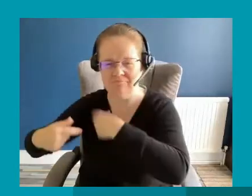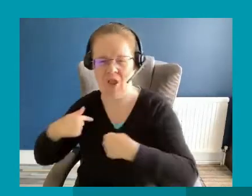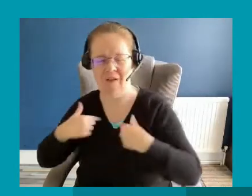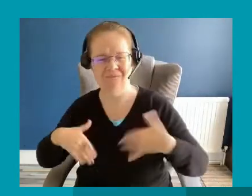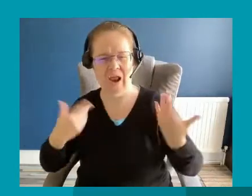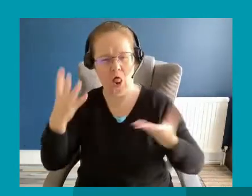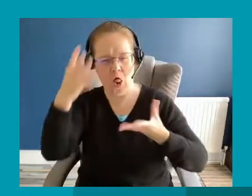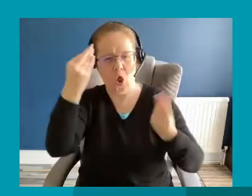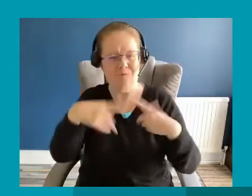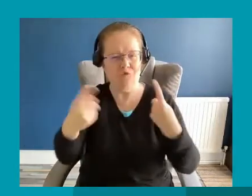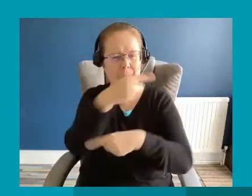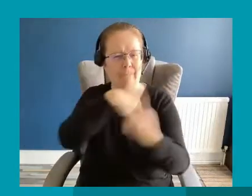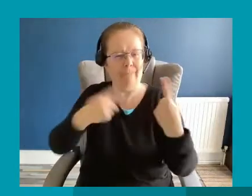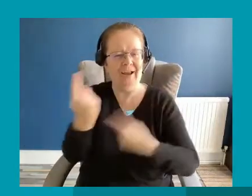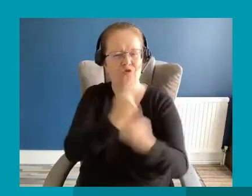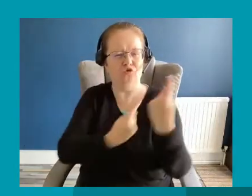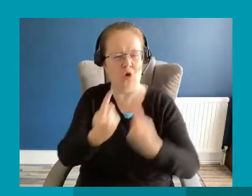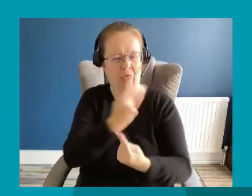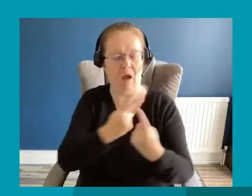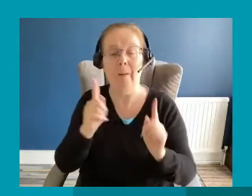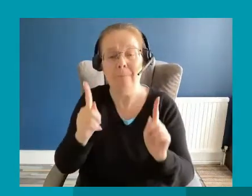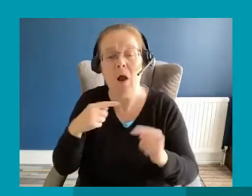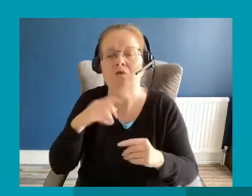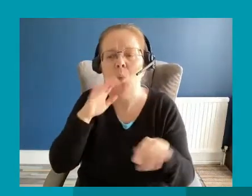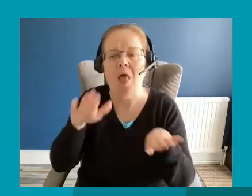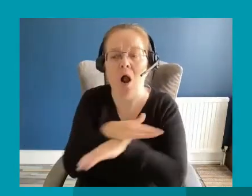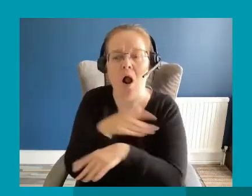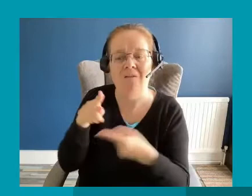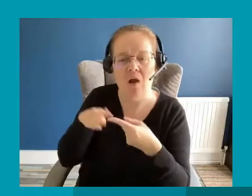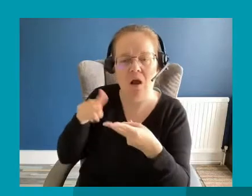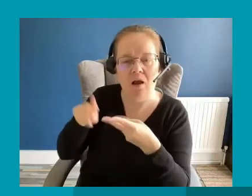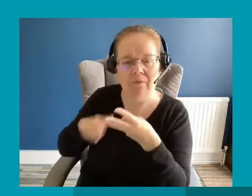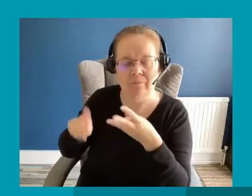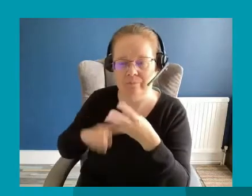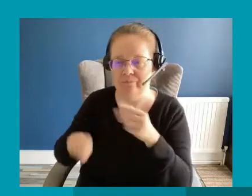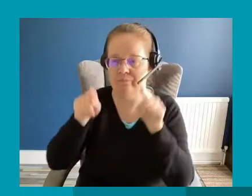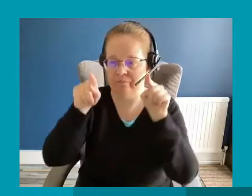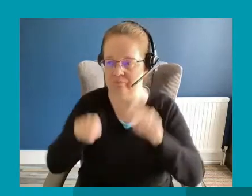But we're going to cover a couple of things. "Should or Shouldn't you"